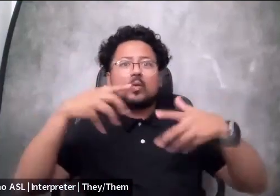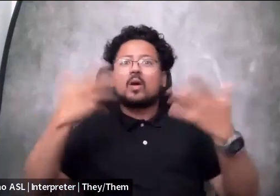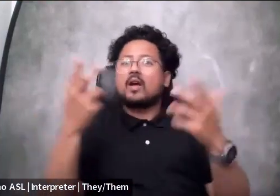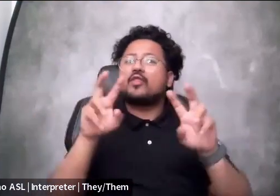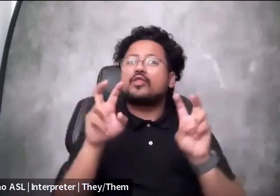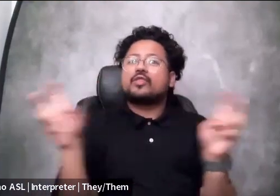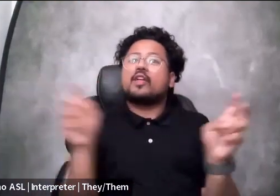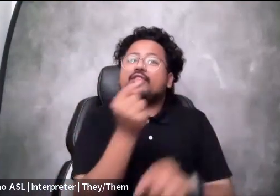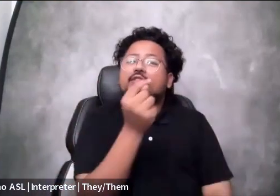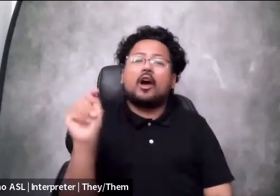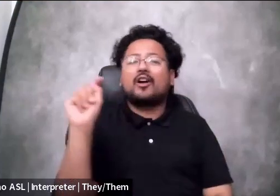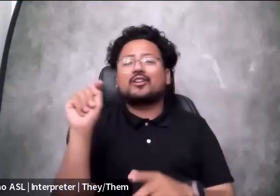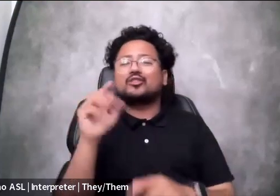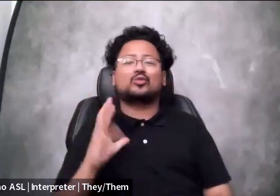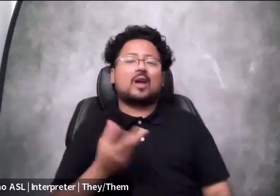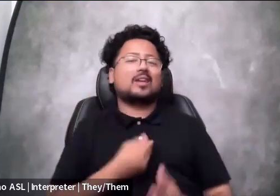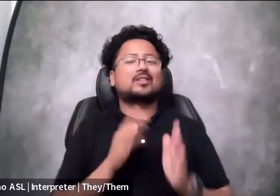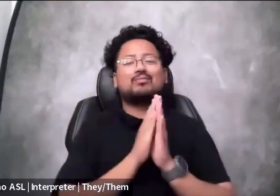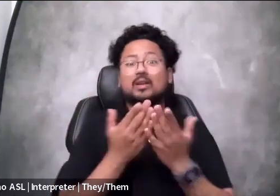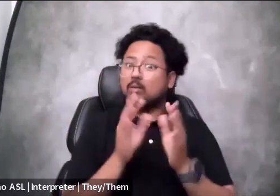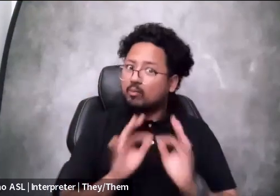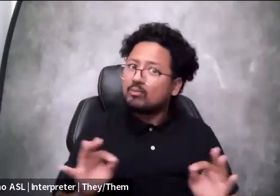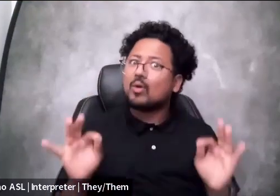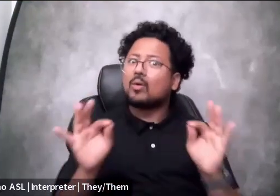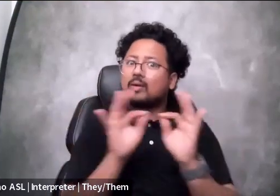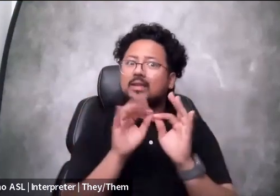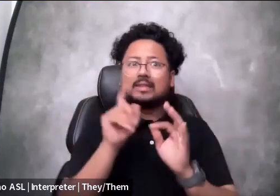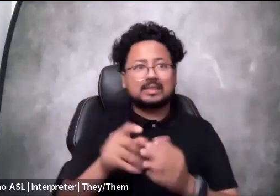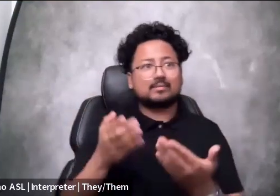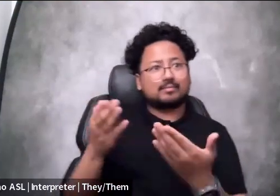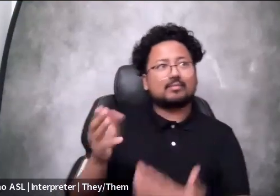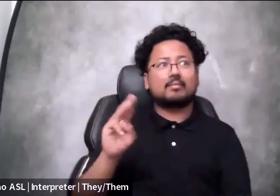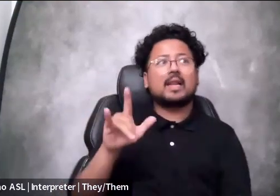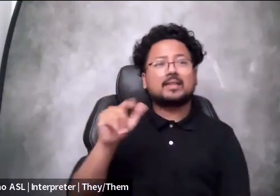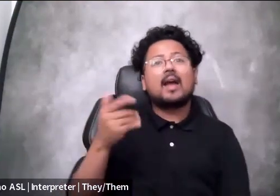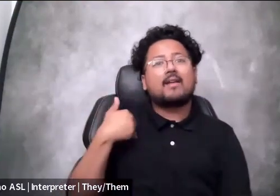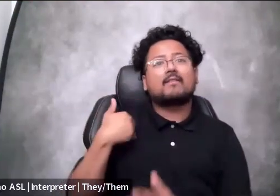and that's important because we need Melissa as a book and as a character.